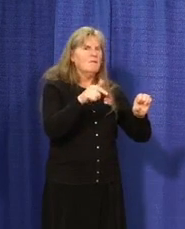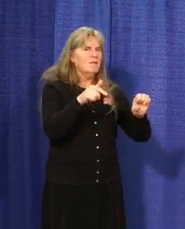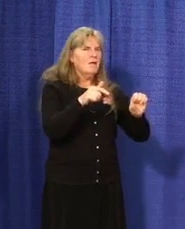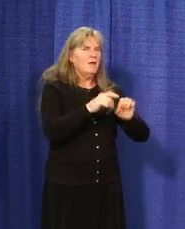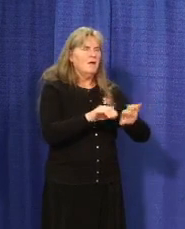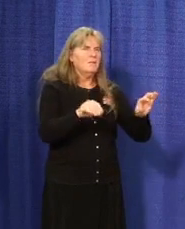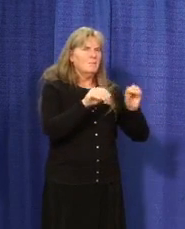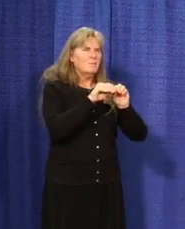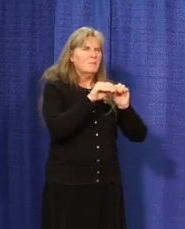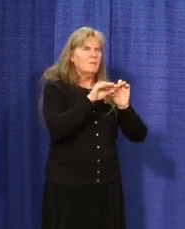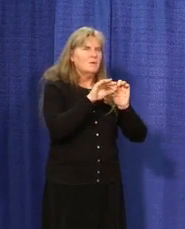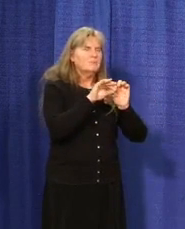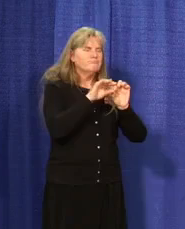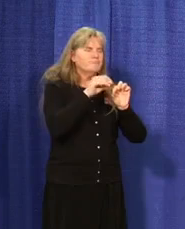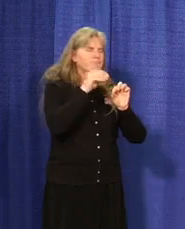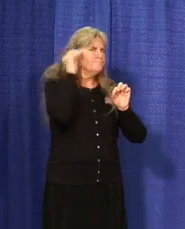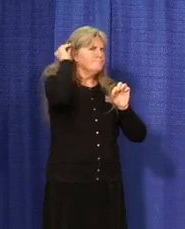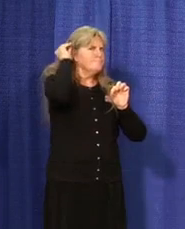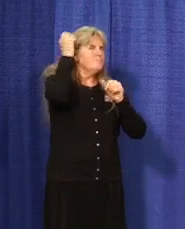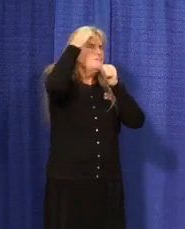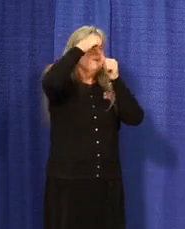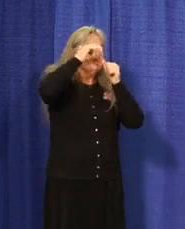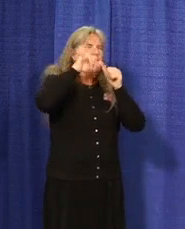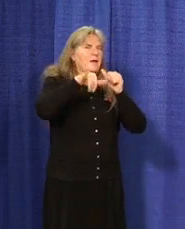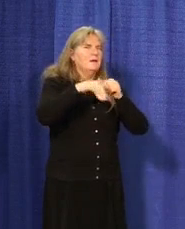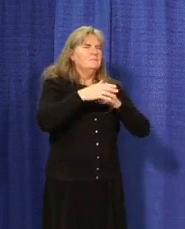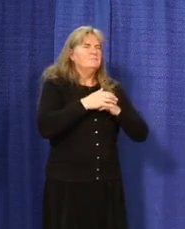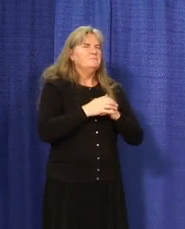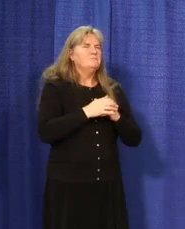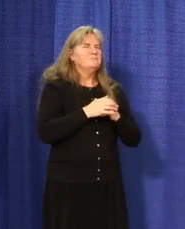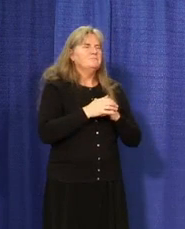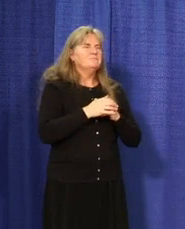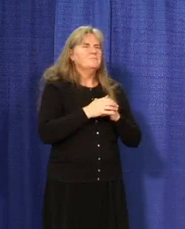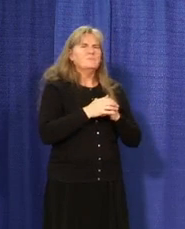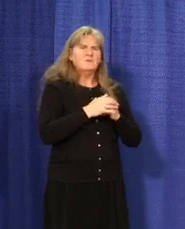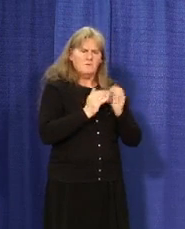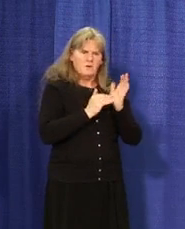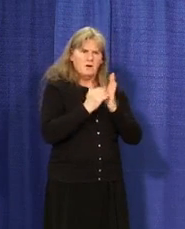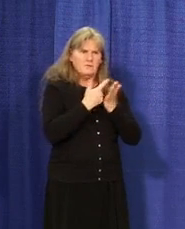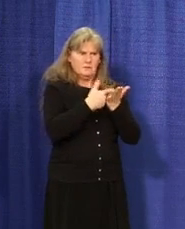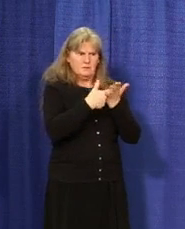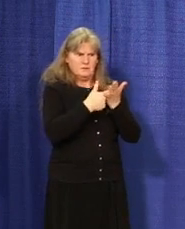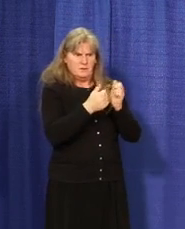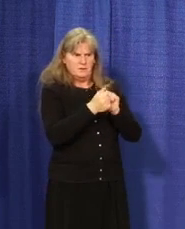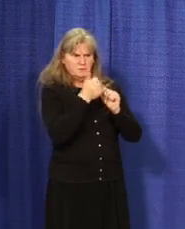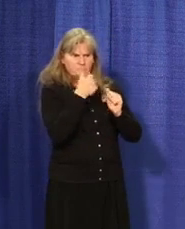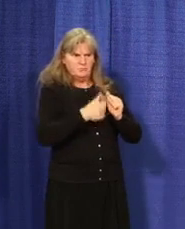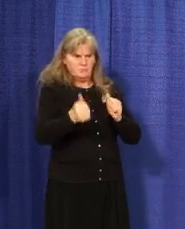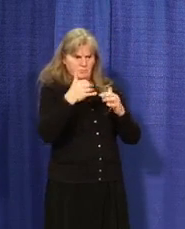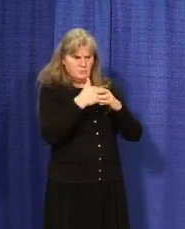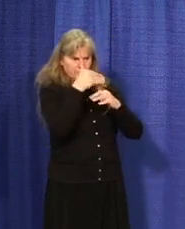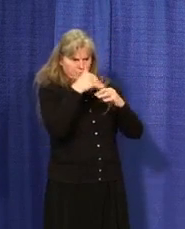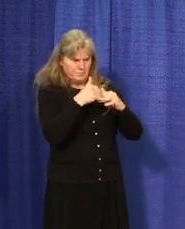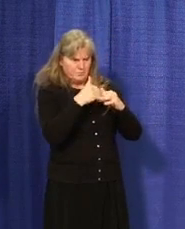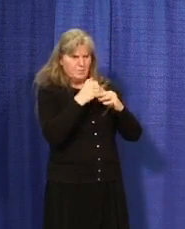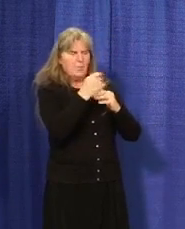remind ourselves of. So I think a lot of our conversations are really about that. Okay, it this year, what do we